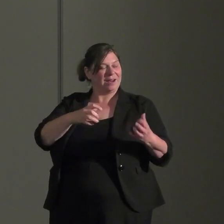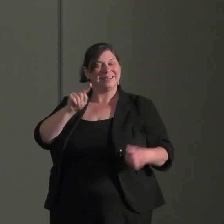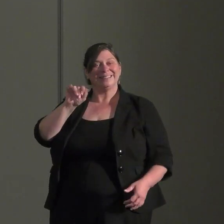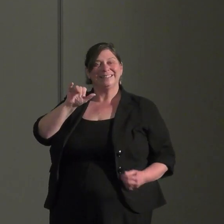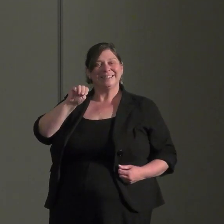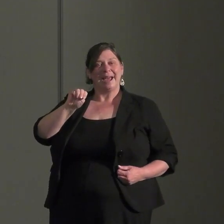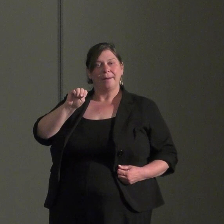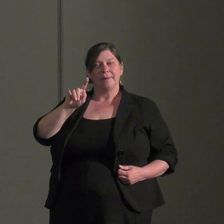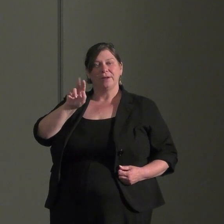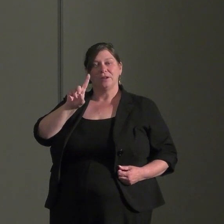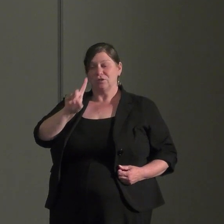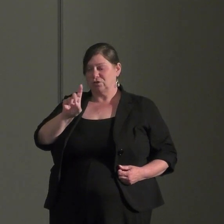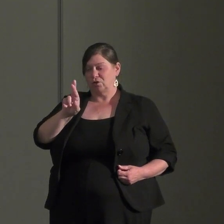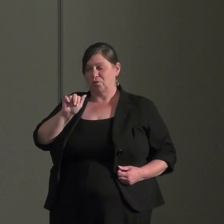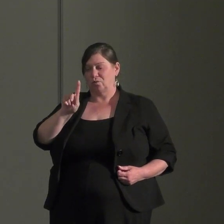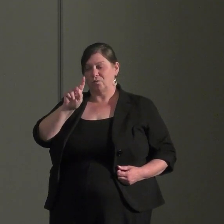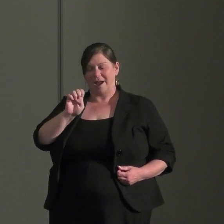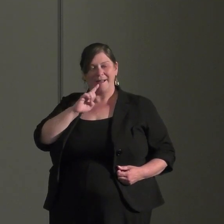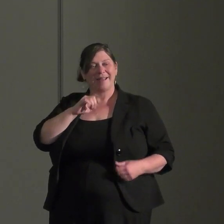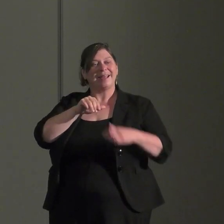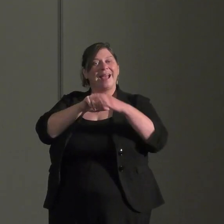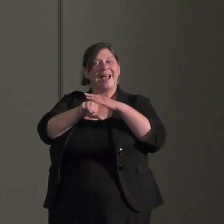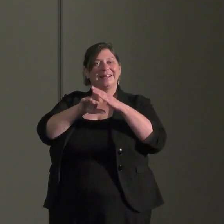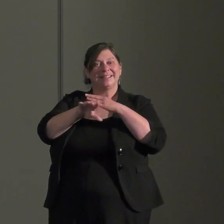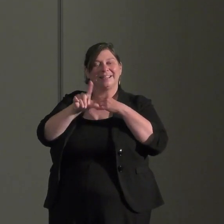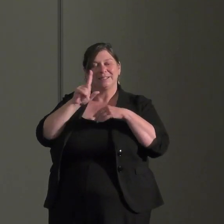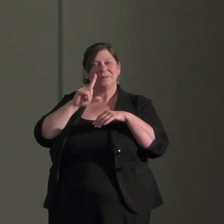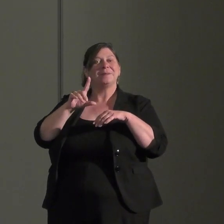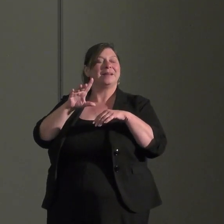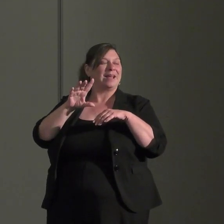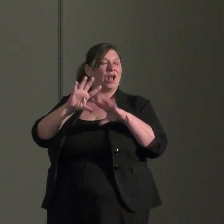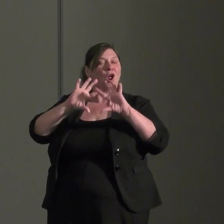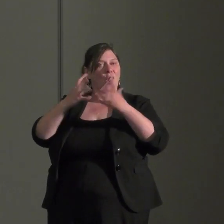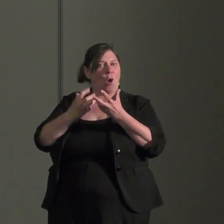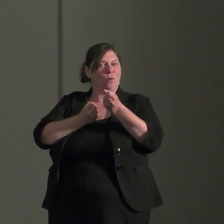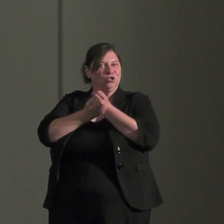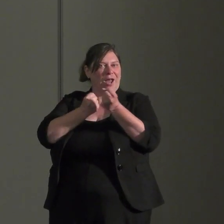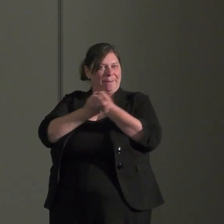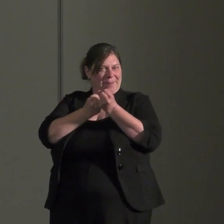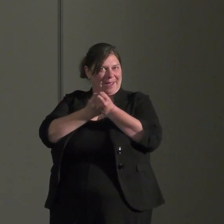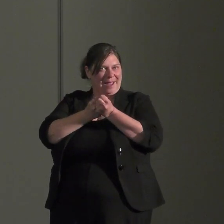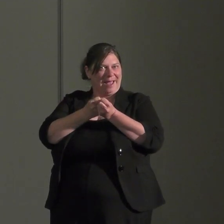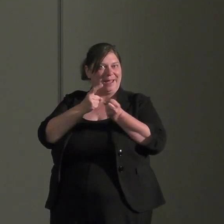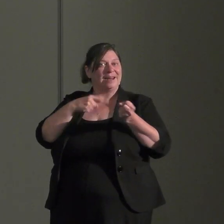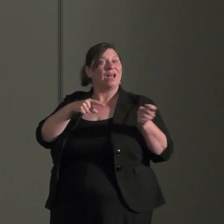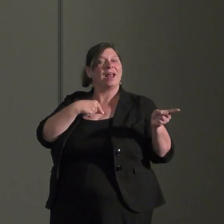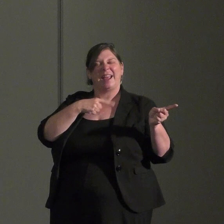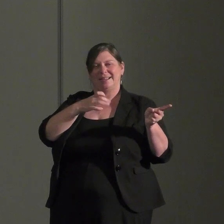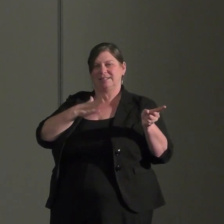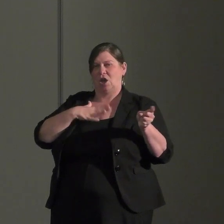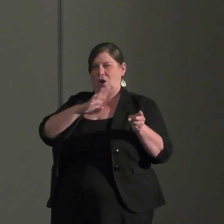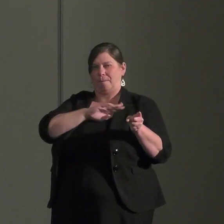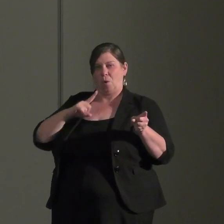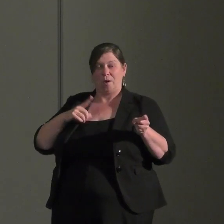is the accessibility global champion he serves on the board you don't know me you know him better.